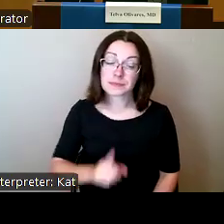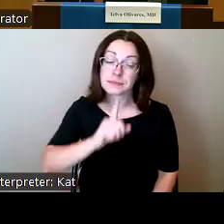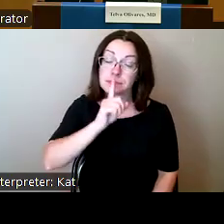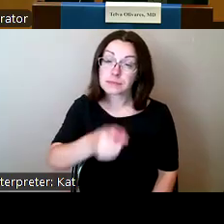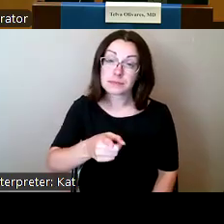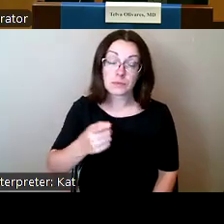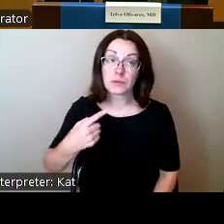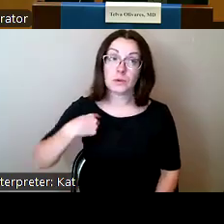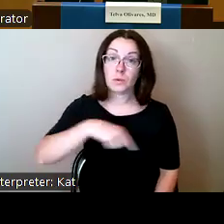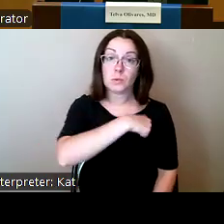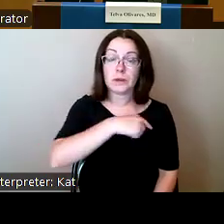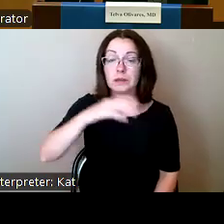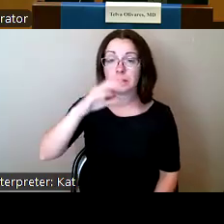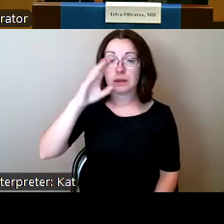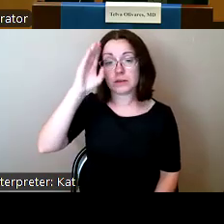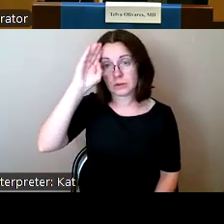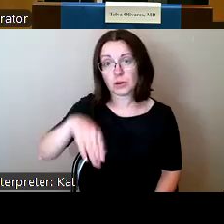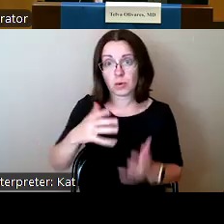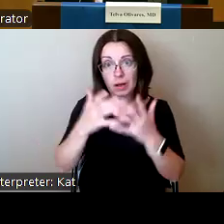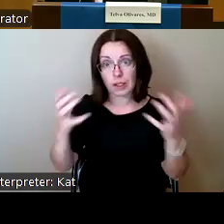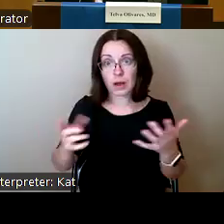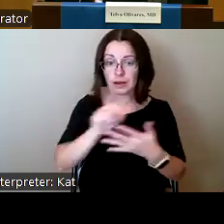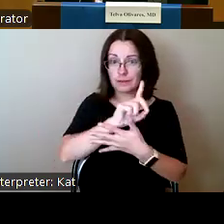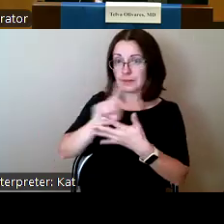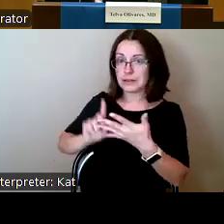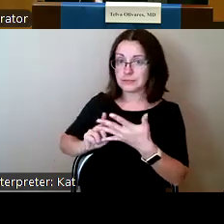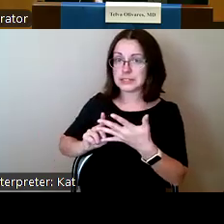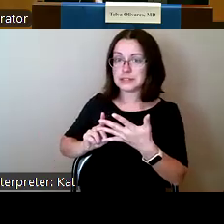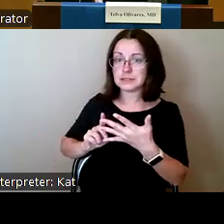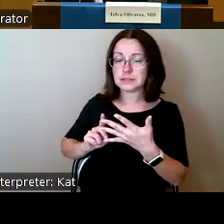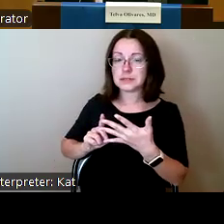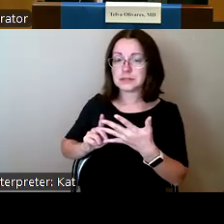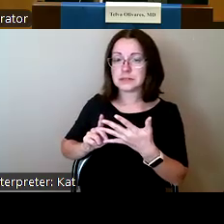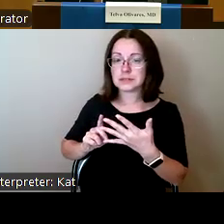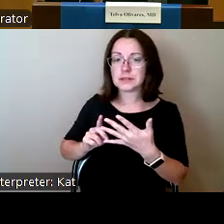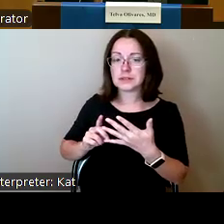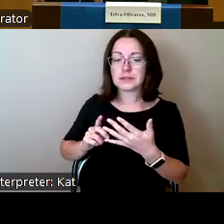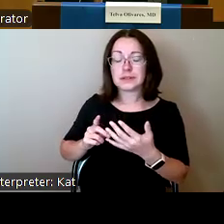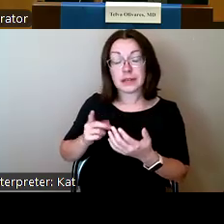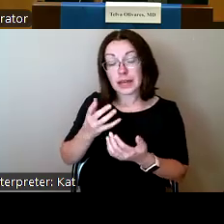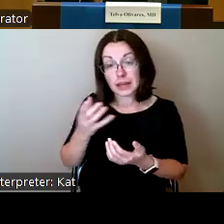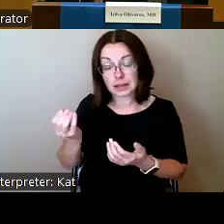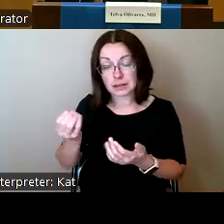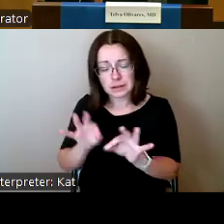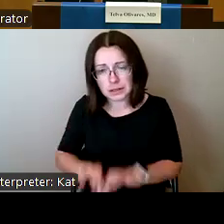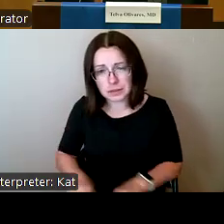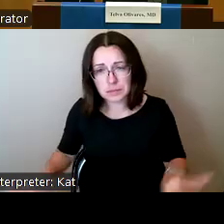an awful lot about those 5Ds, uh including the very important observation that they don't work